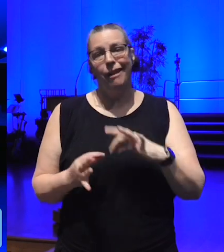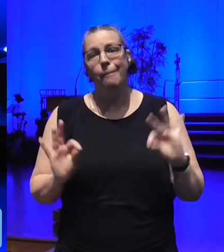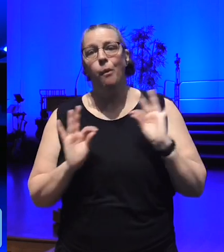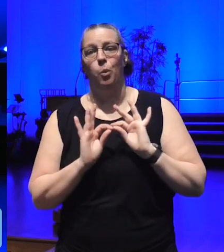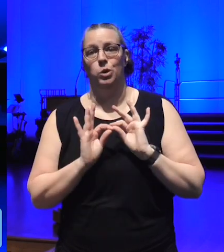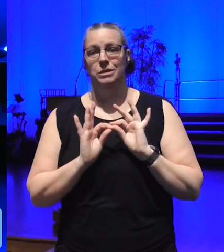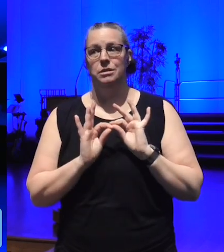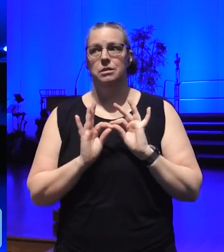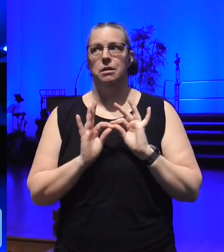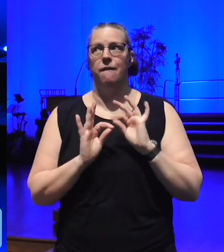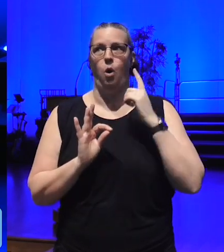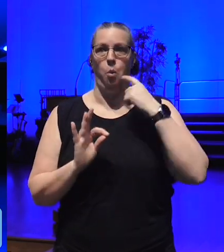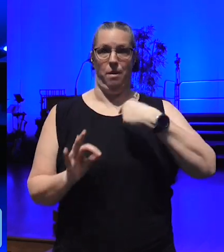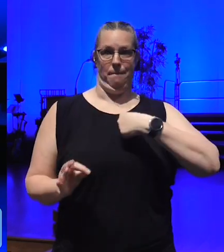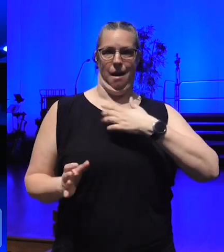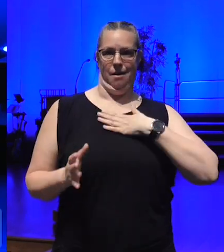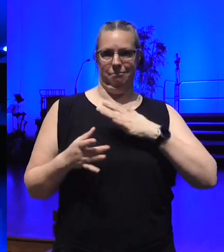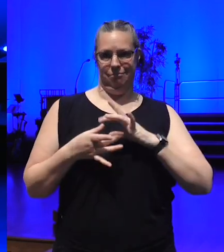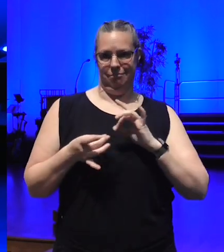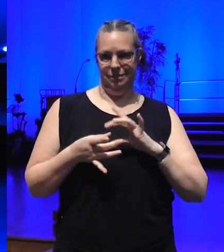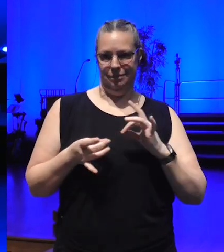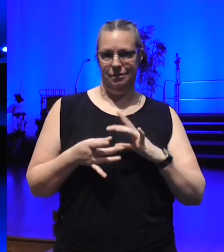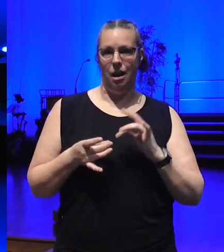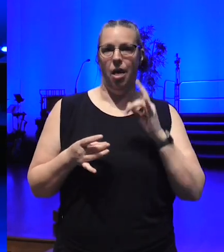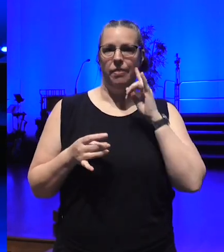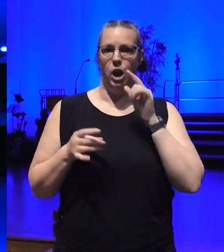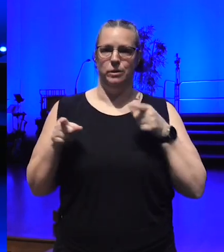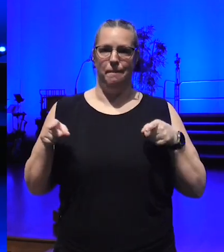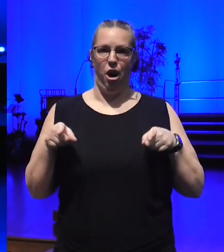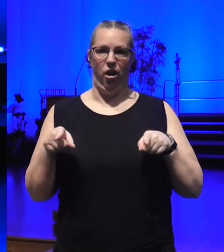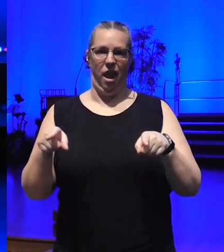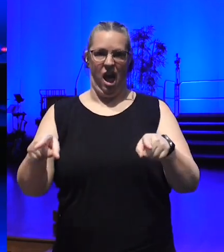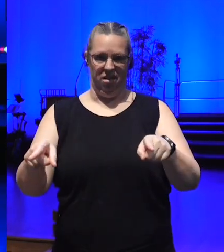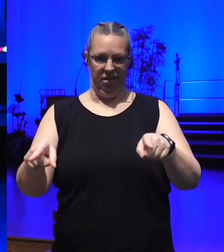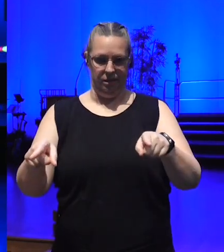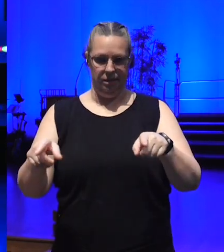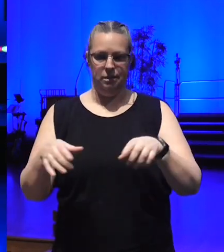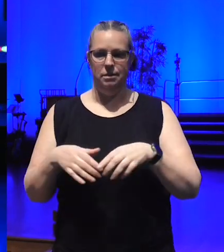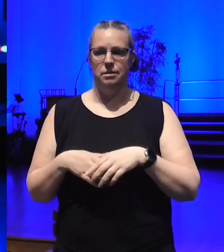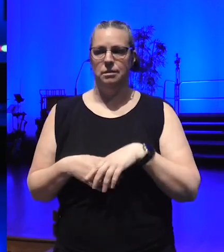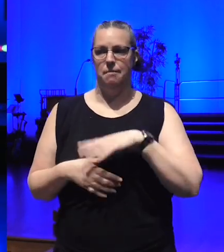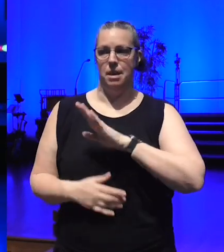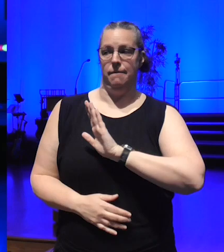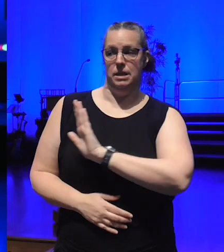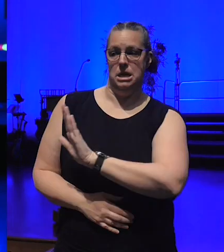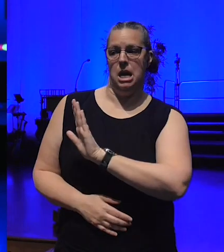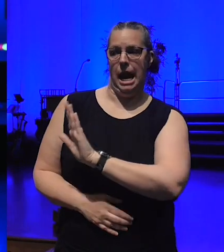of what I have to say here because there's some parallels between uh Victor Franco who spent a